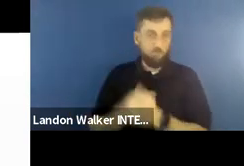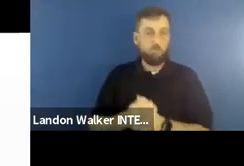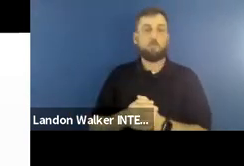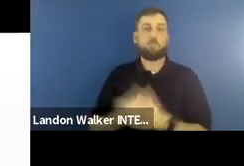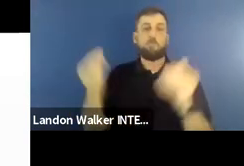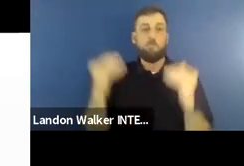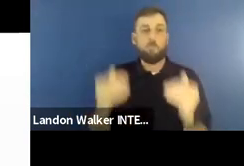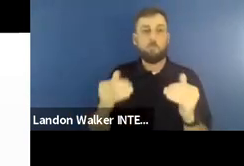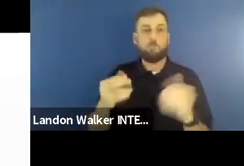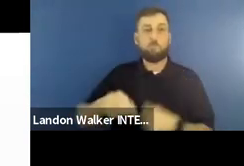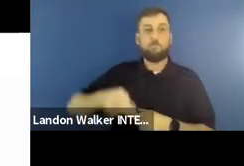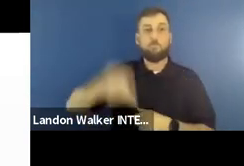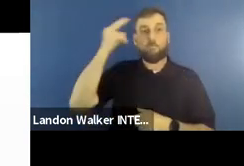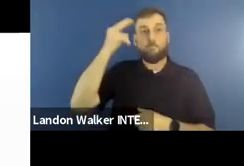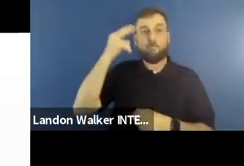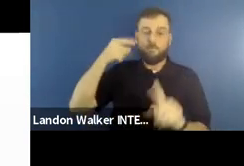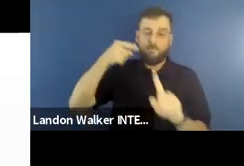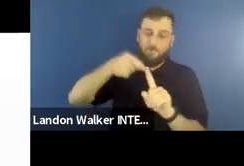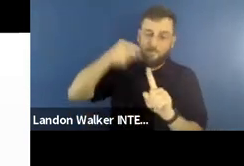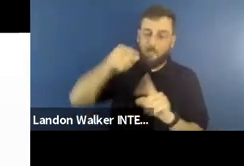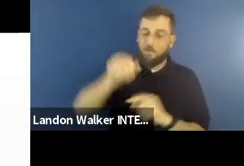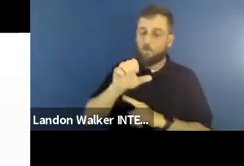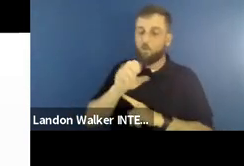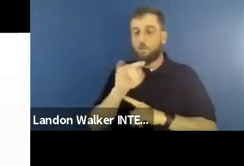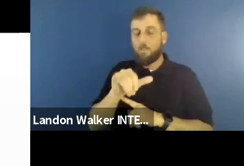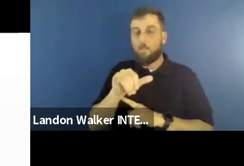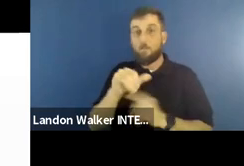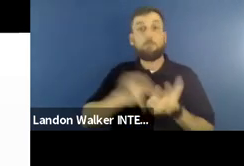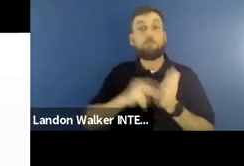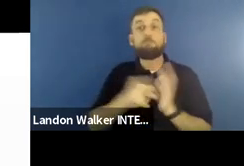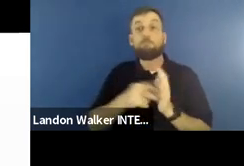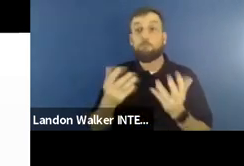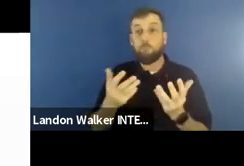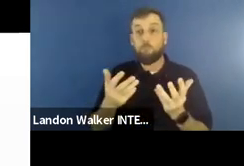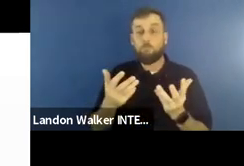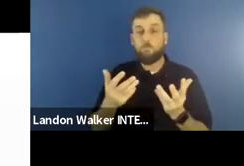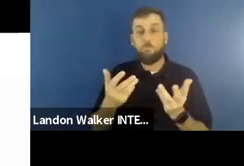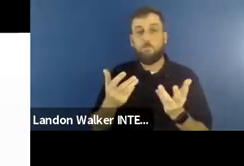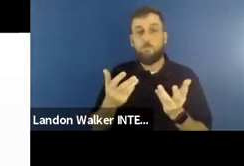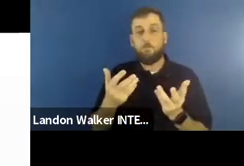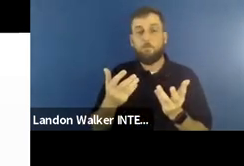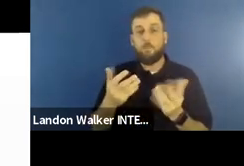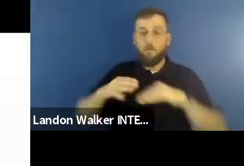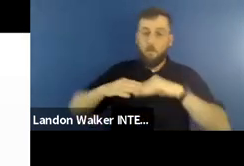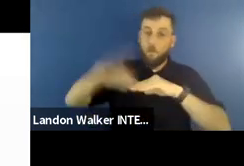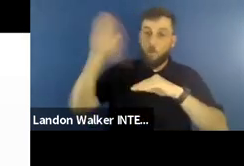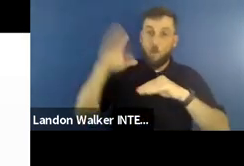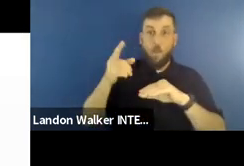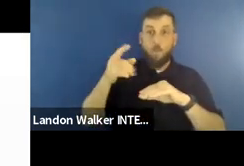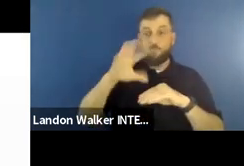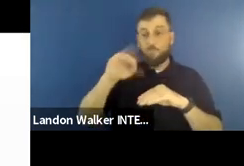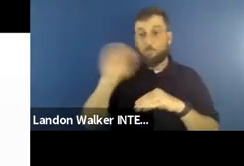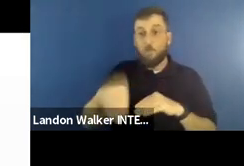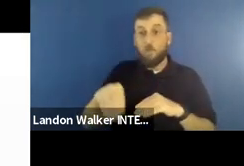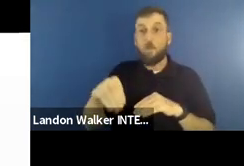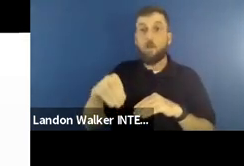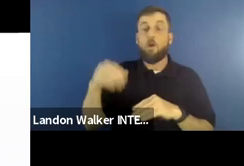And then we we managed high acuity so individuals like I said, at least half of the individuals that come to our facility comes to law enforcement.